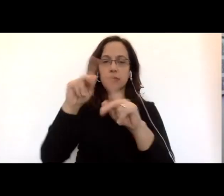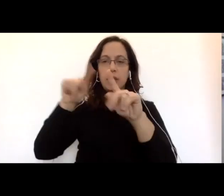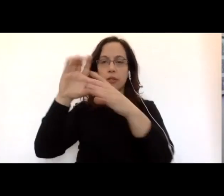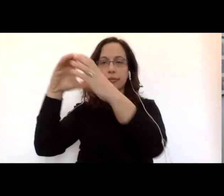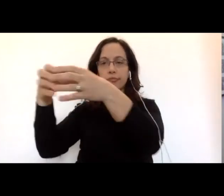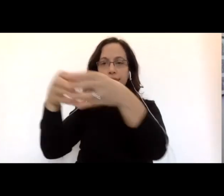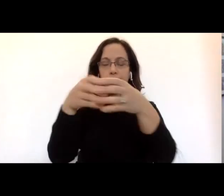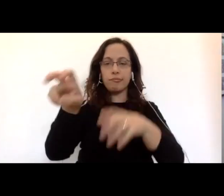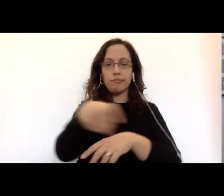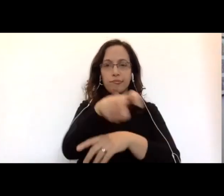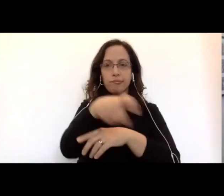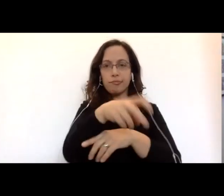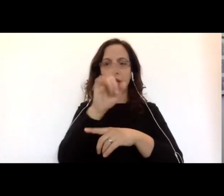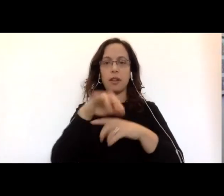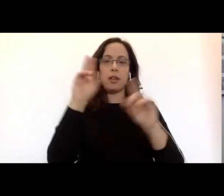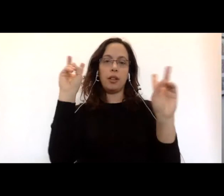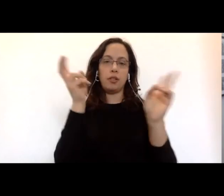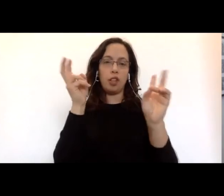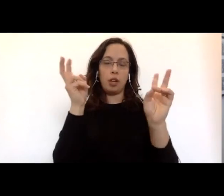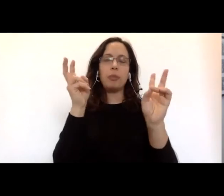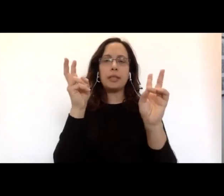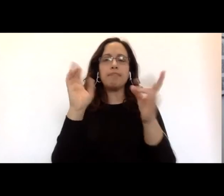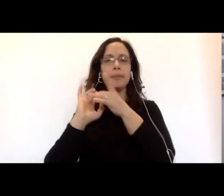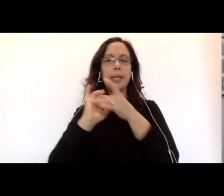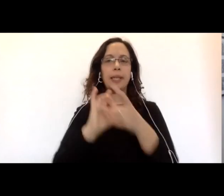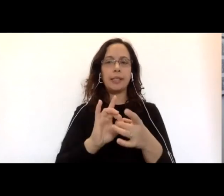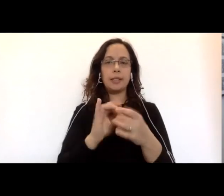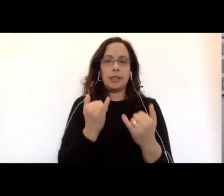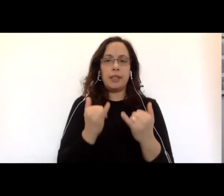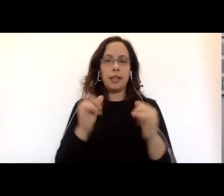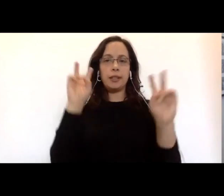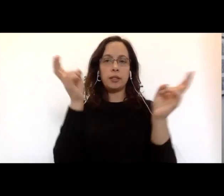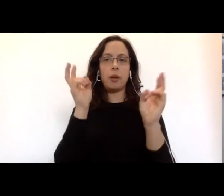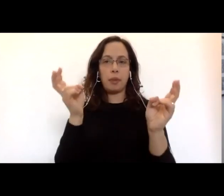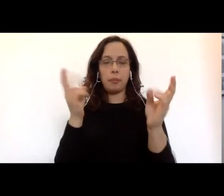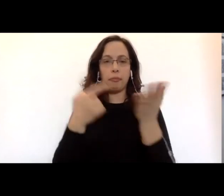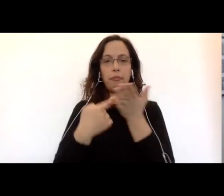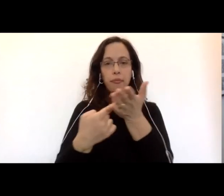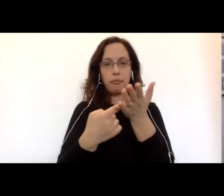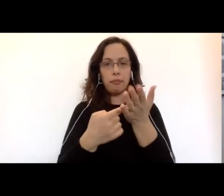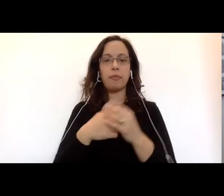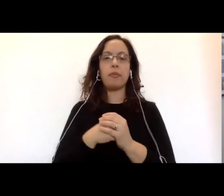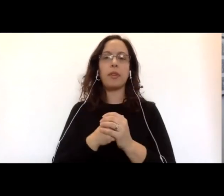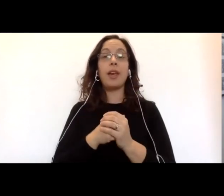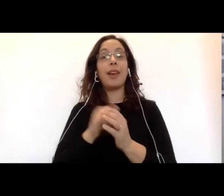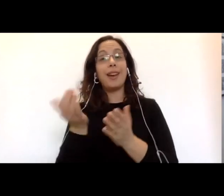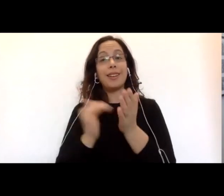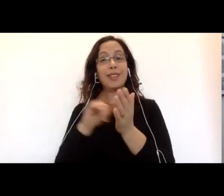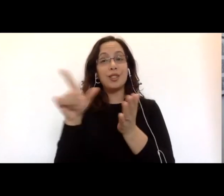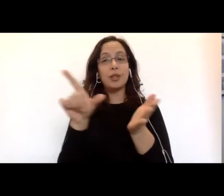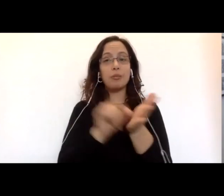and very deeply relevant to what she'll be talking about today, again publishing uh a monograph and